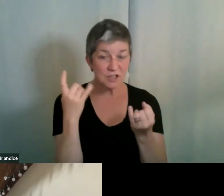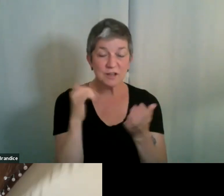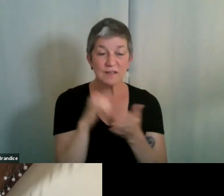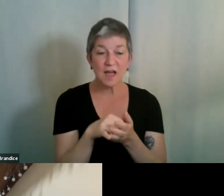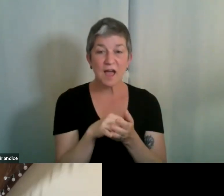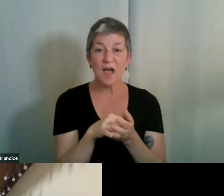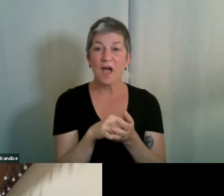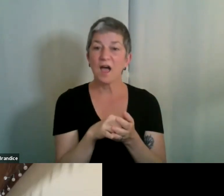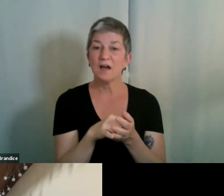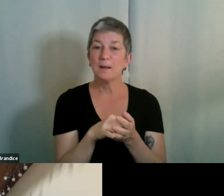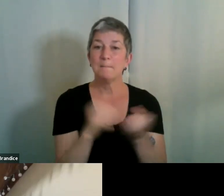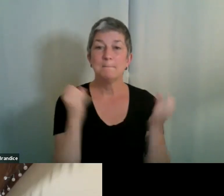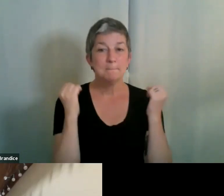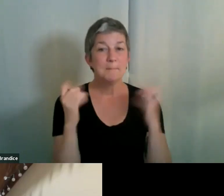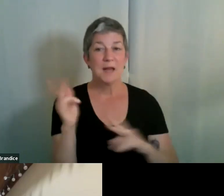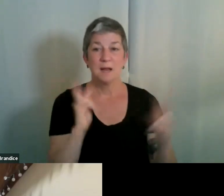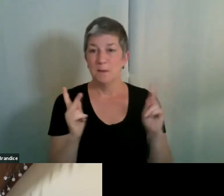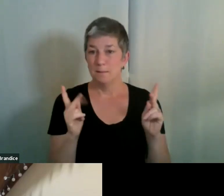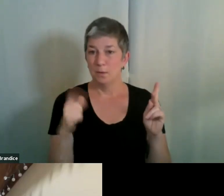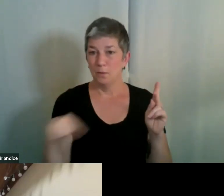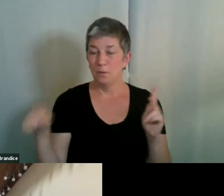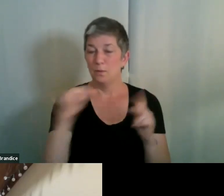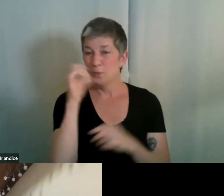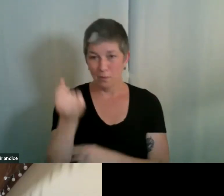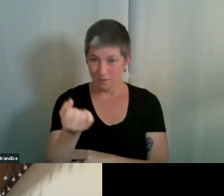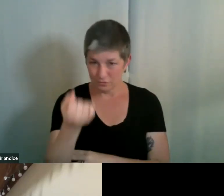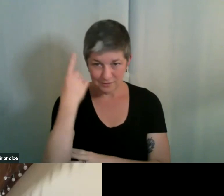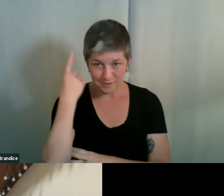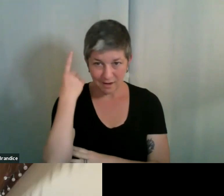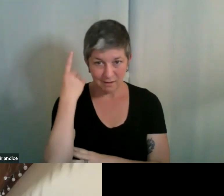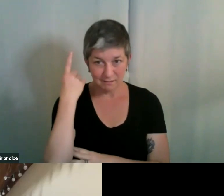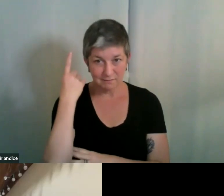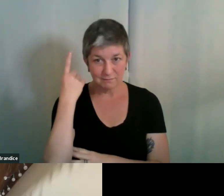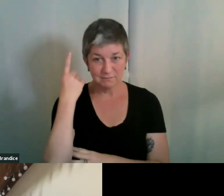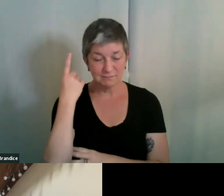majority of people who don't understand the needs of their,